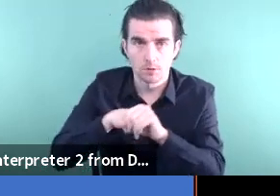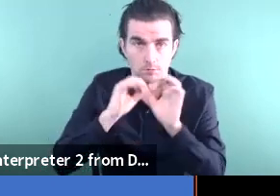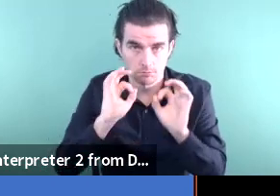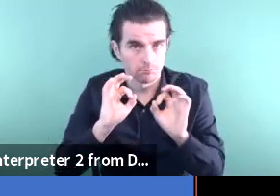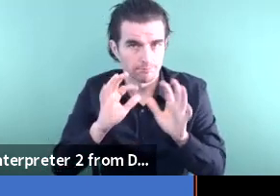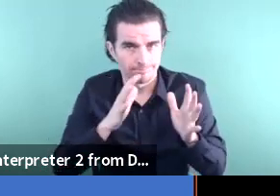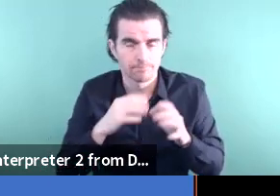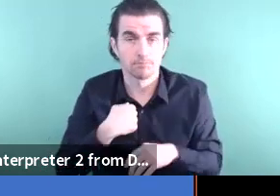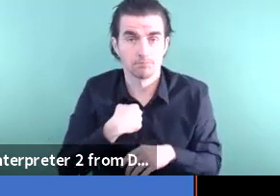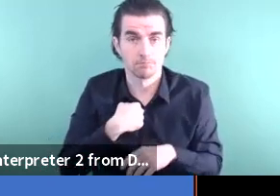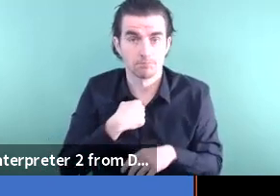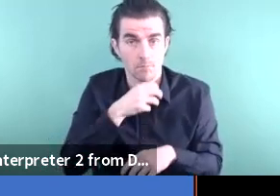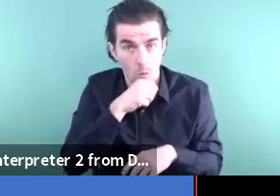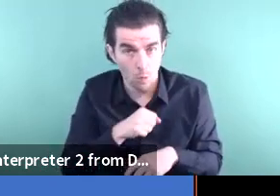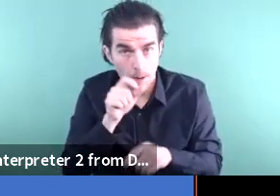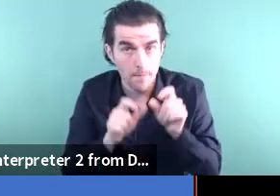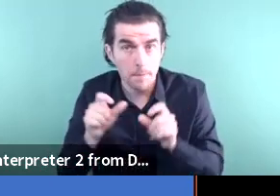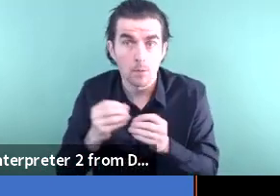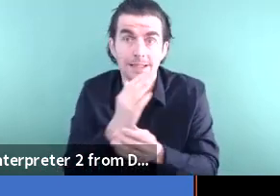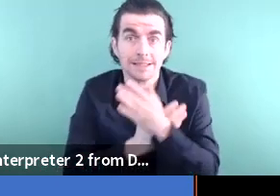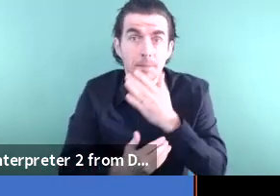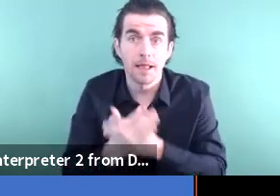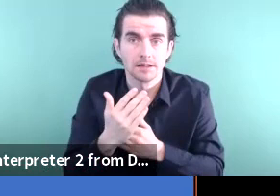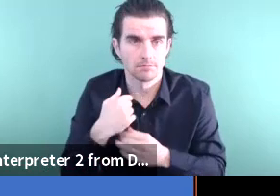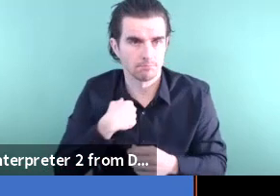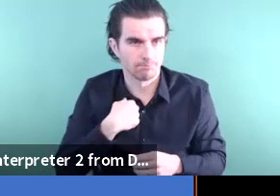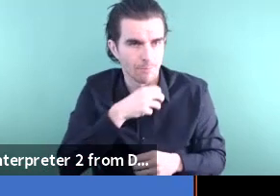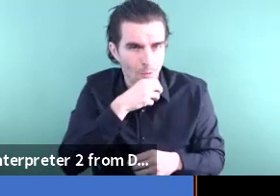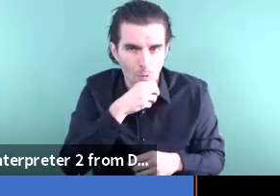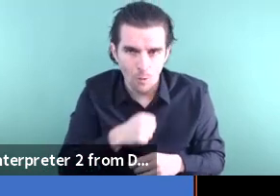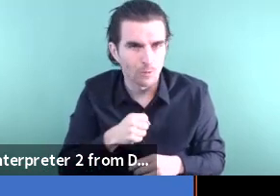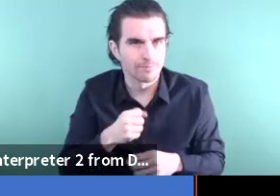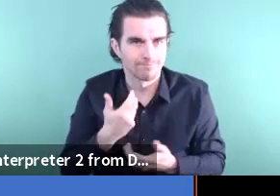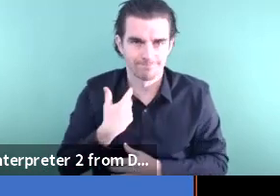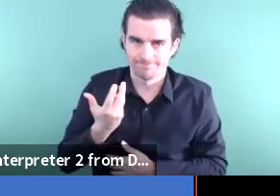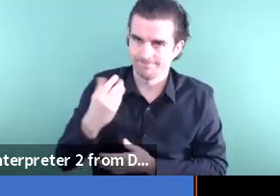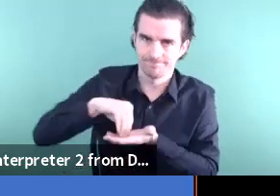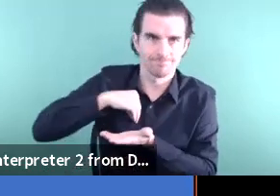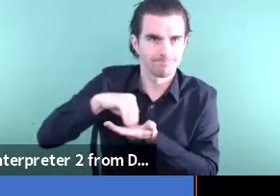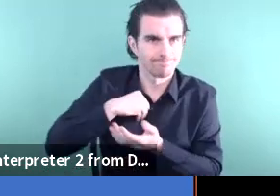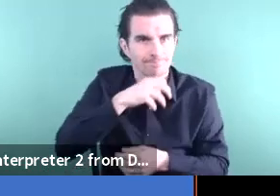leisure and consumption goods. They are not always designed in a very progressive way